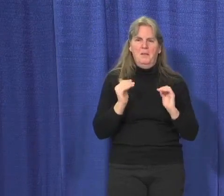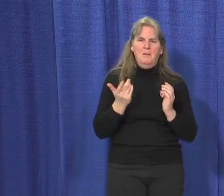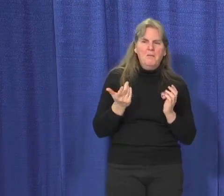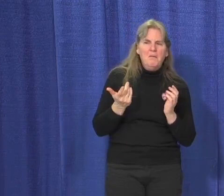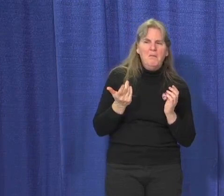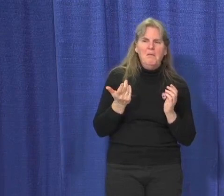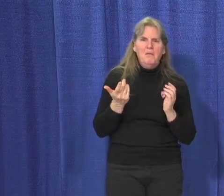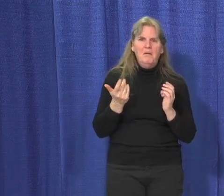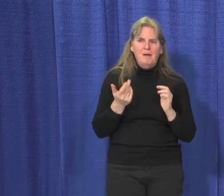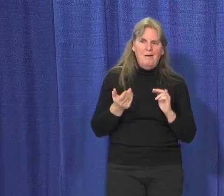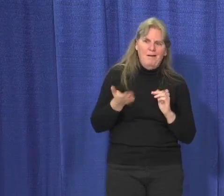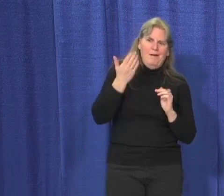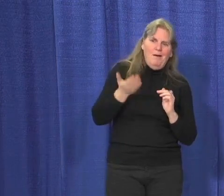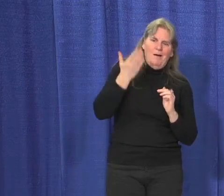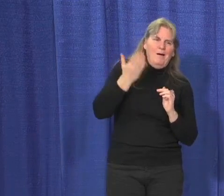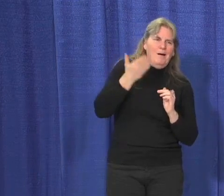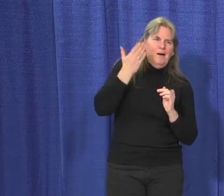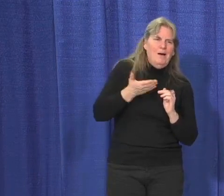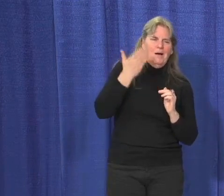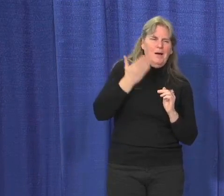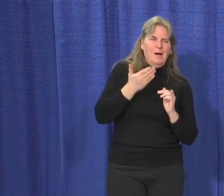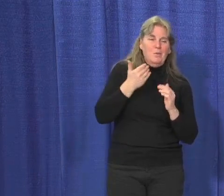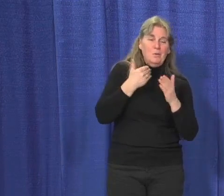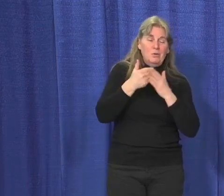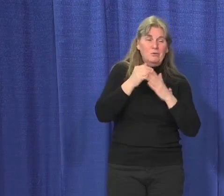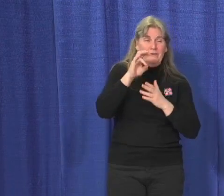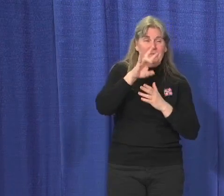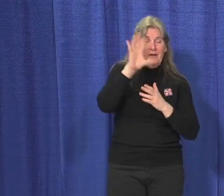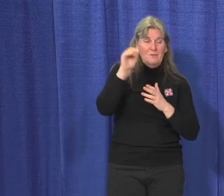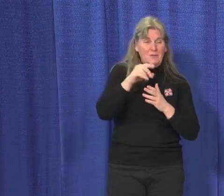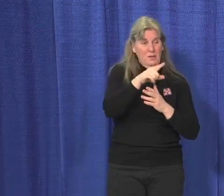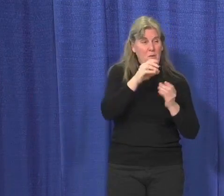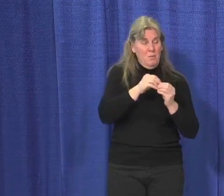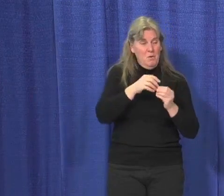the second shot doesn't come up to something closer to